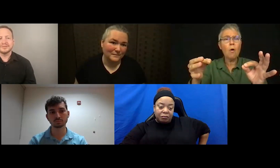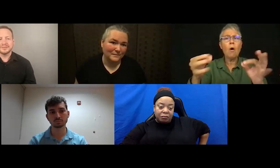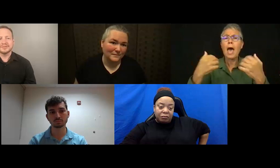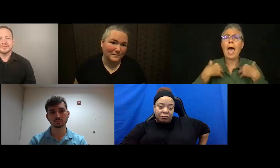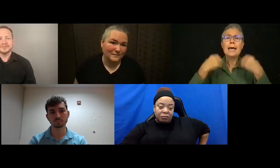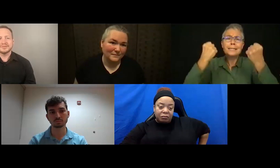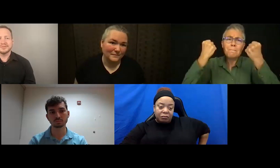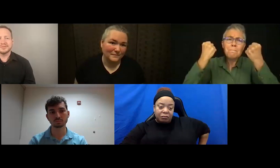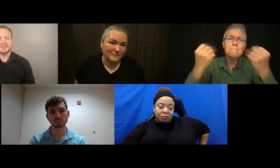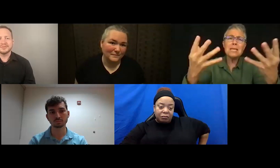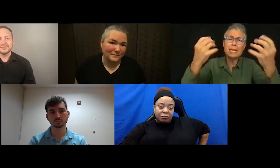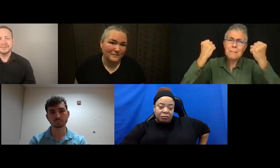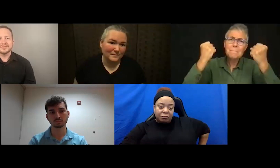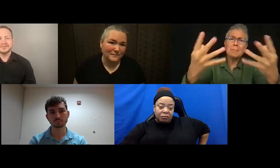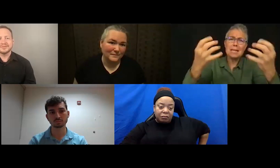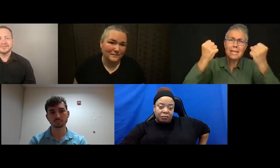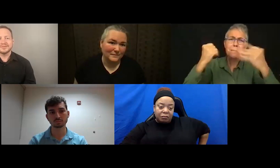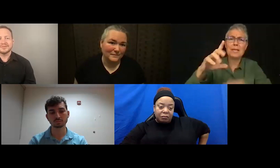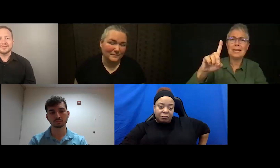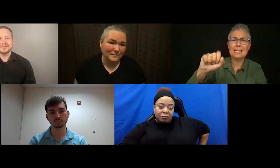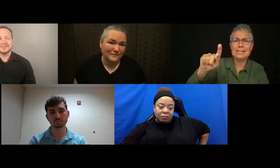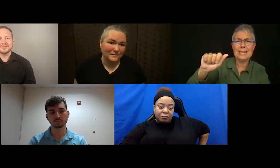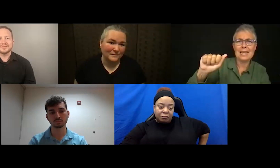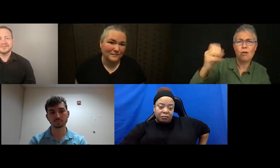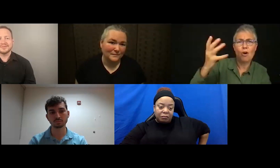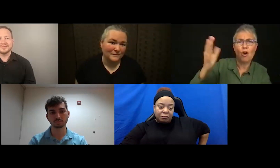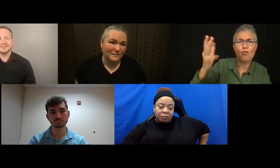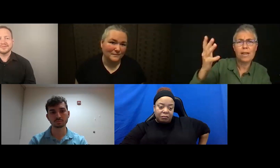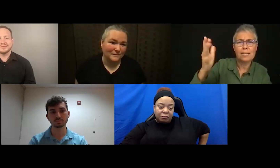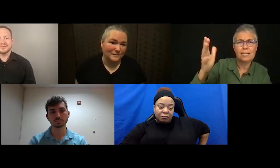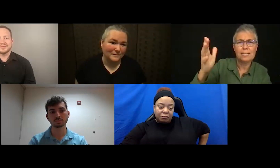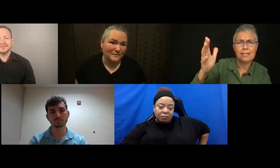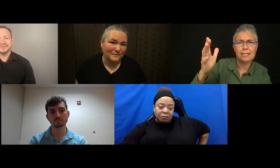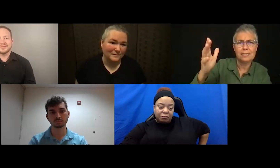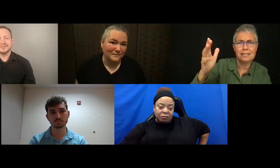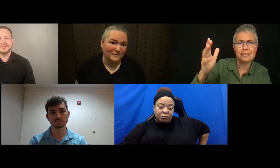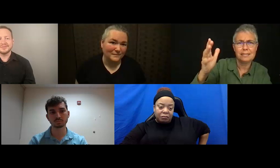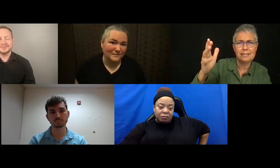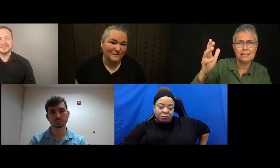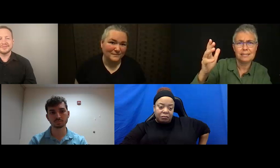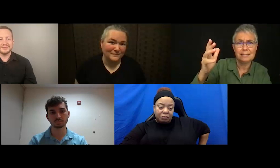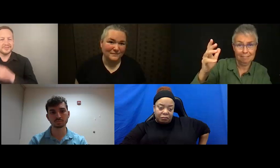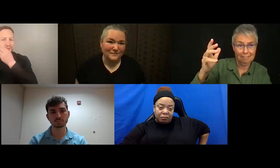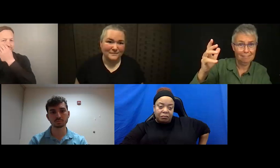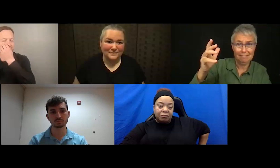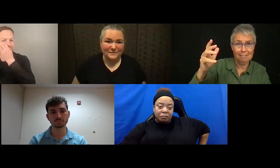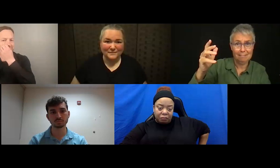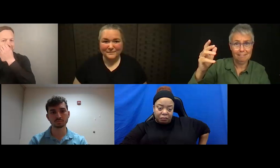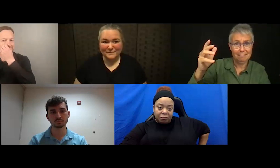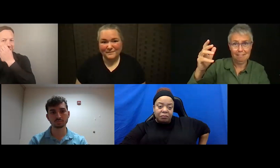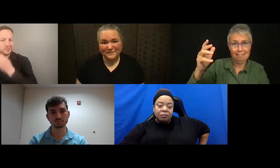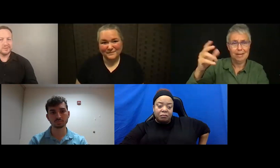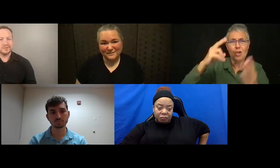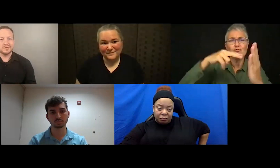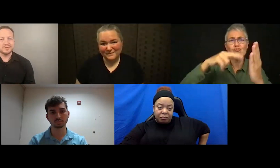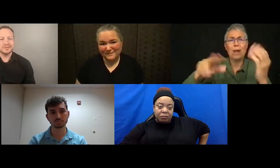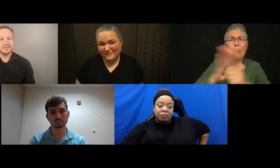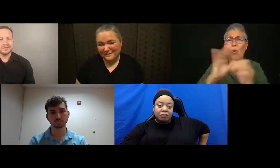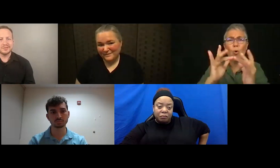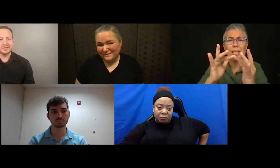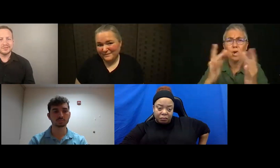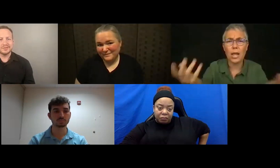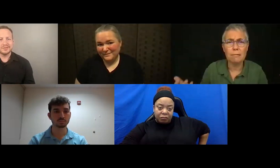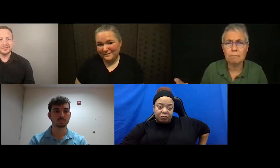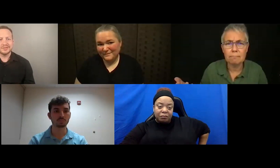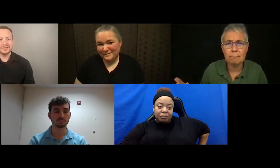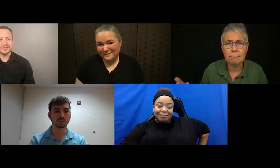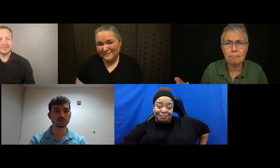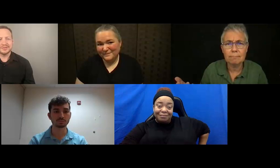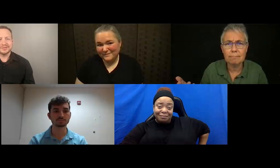have so many data points involved. AI has read the